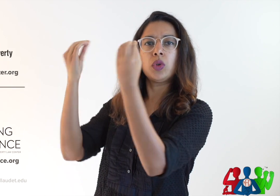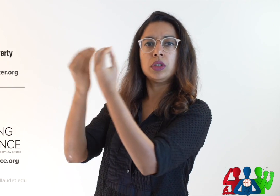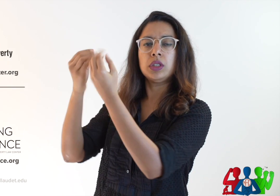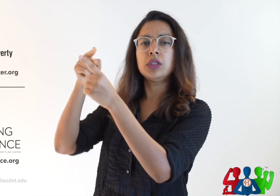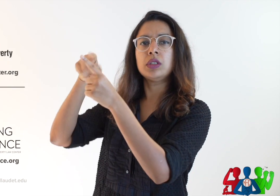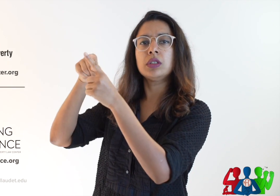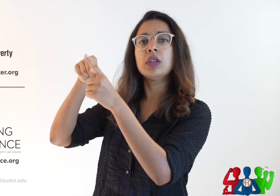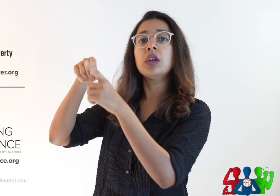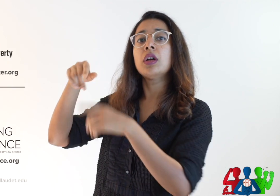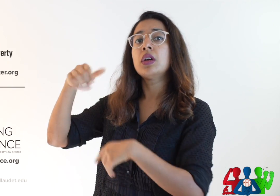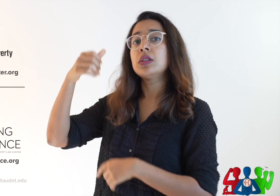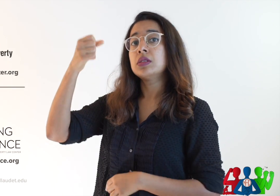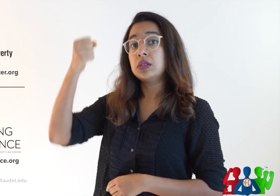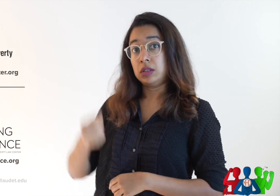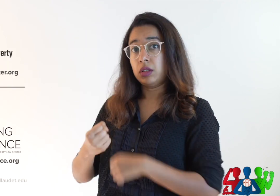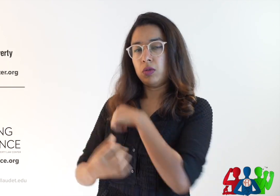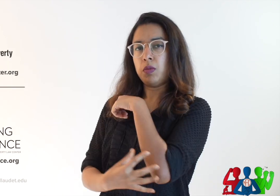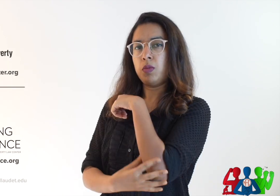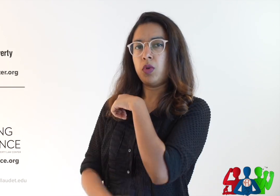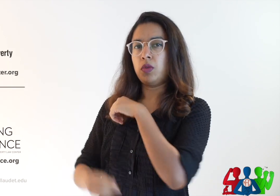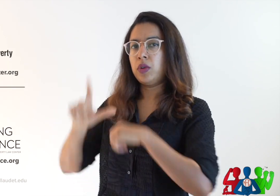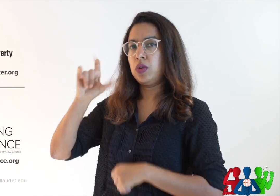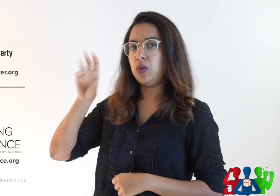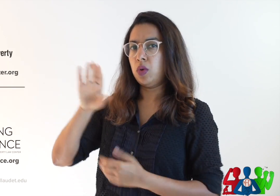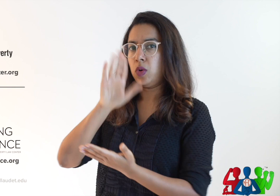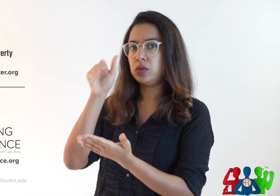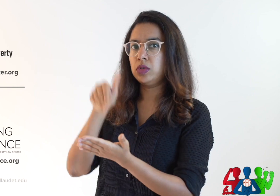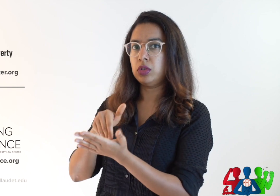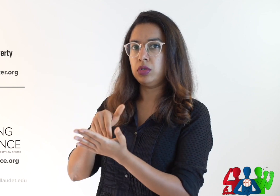is itself a project of the Southern Poverty Law Center.